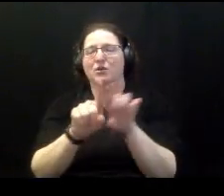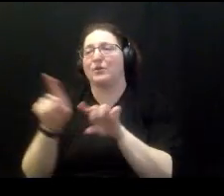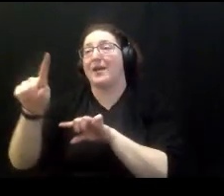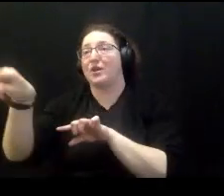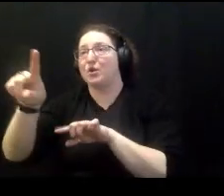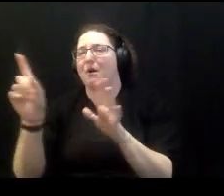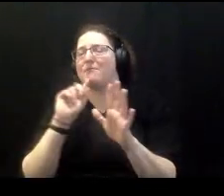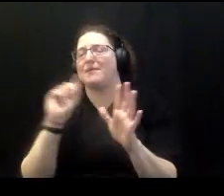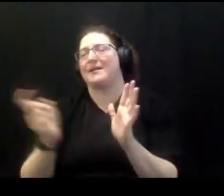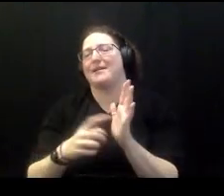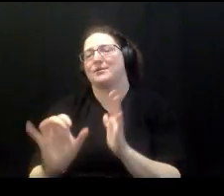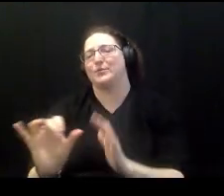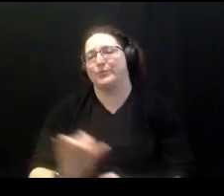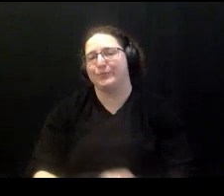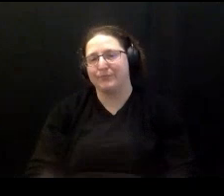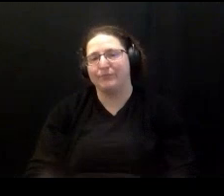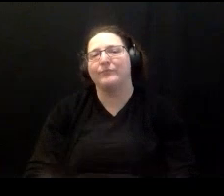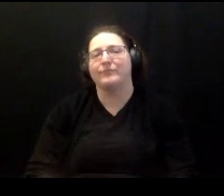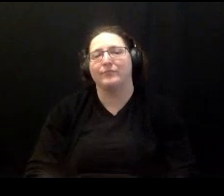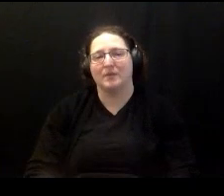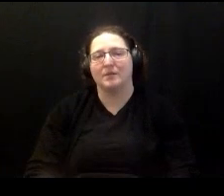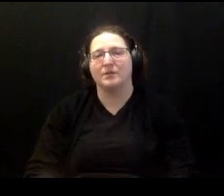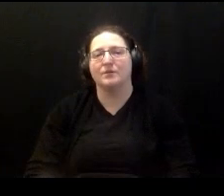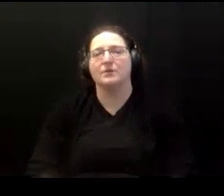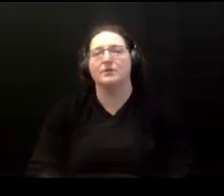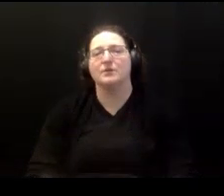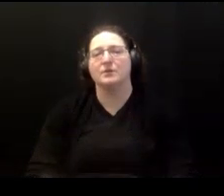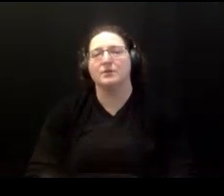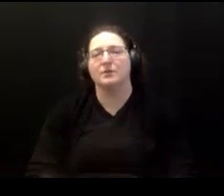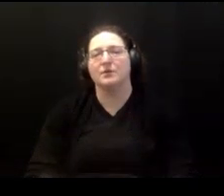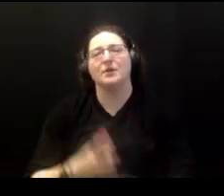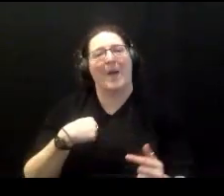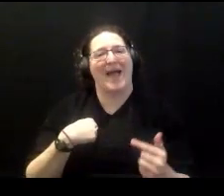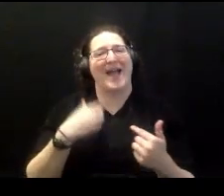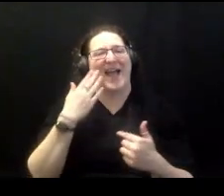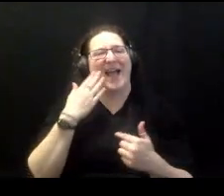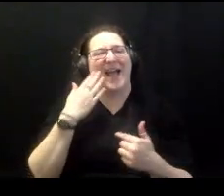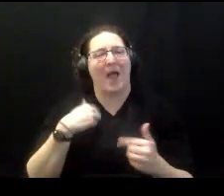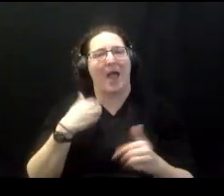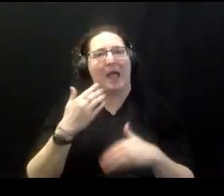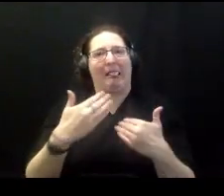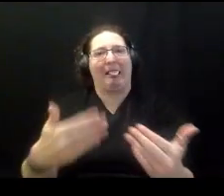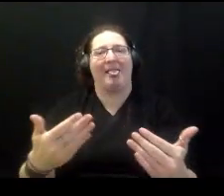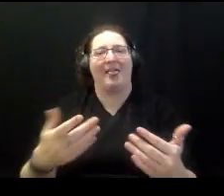well. I went through things rather quickly. I'm hoping now that we can open it